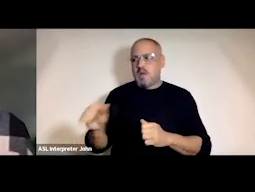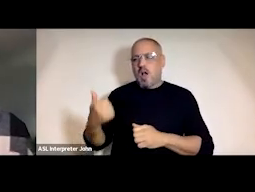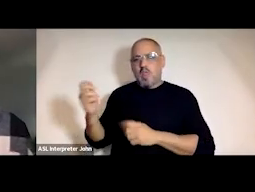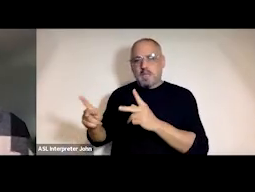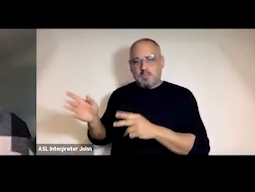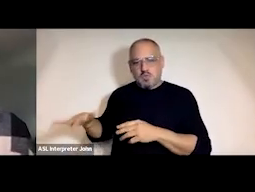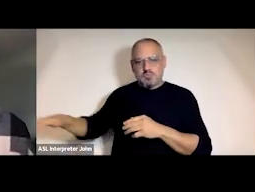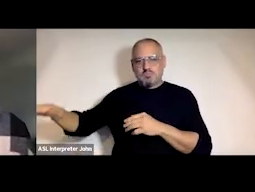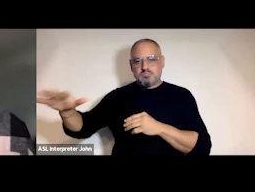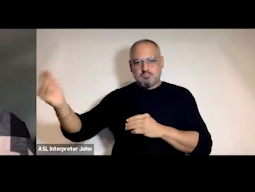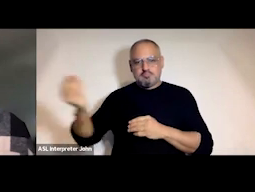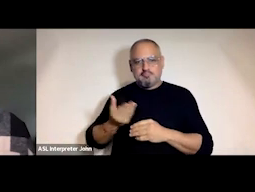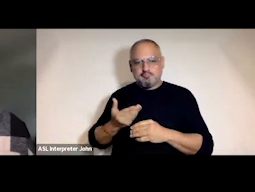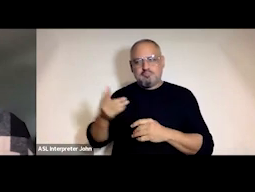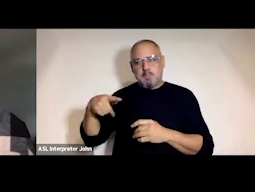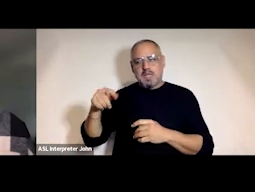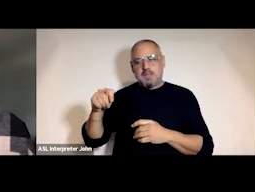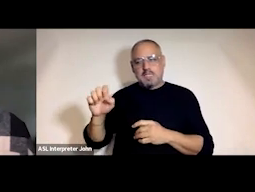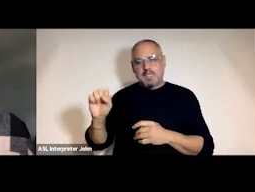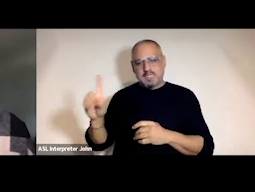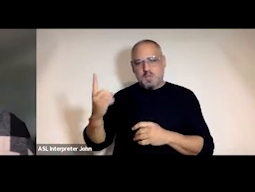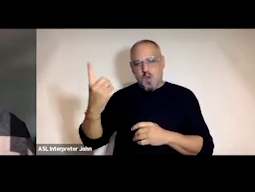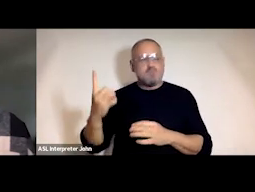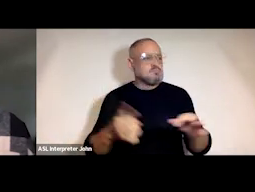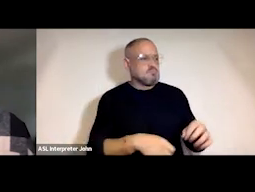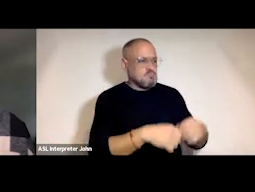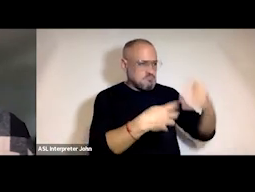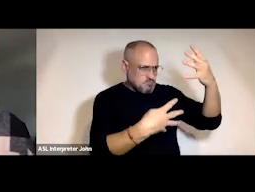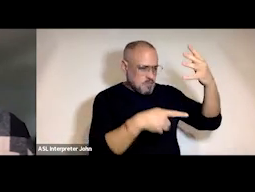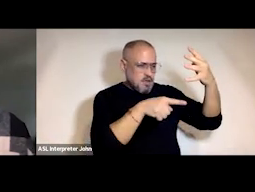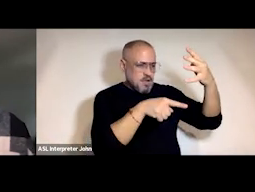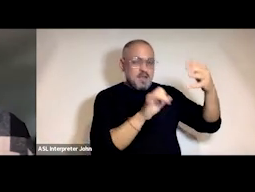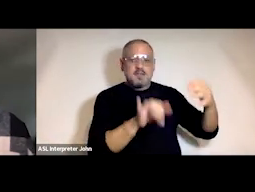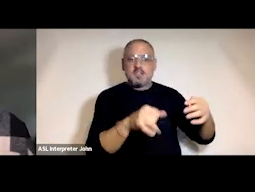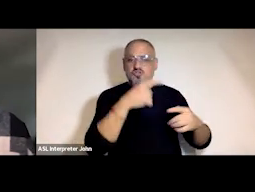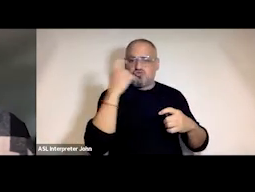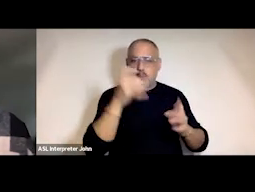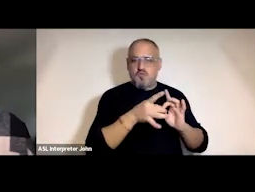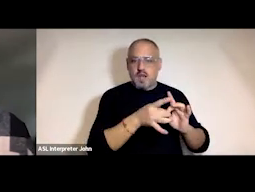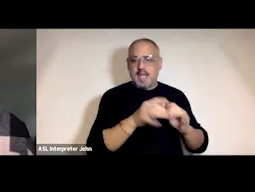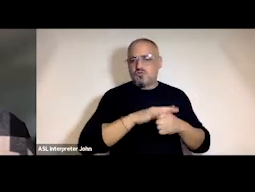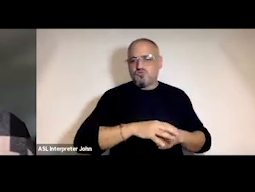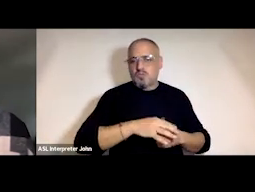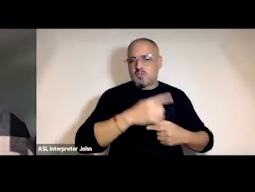So for this condition, trauma-related or stressor-related disorders,